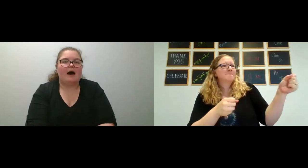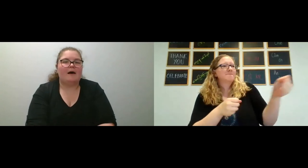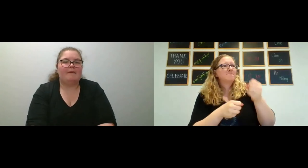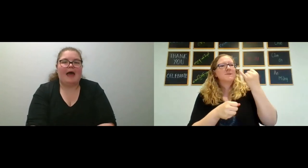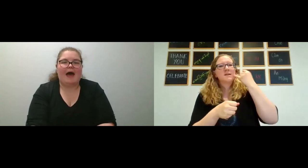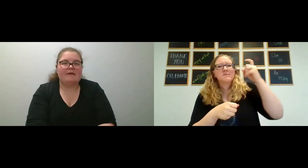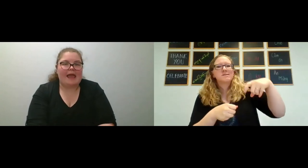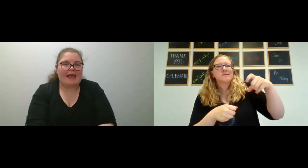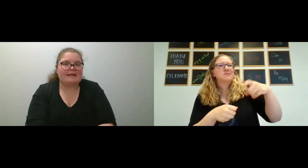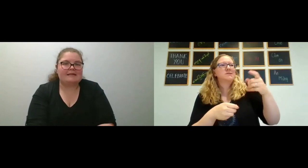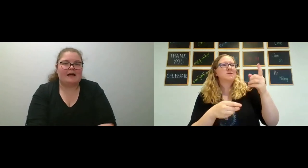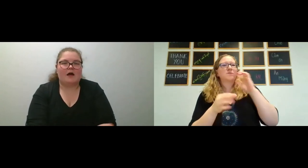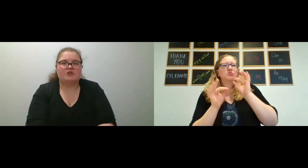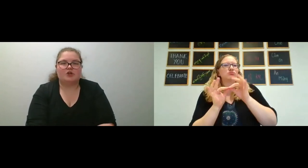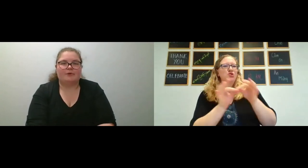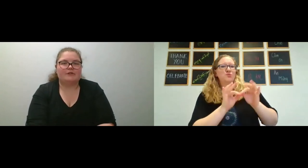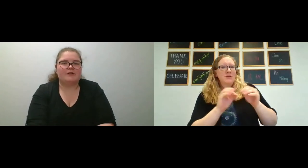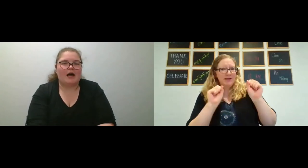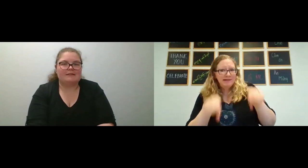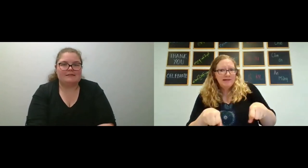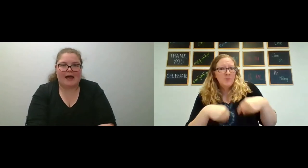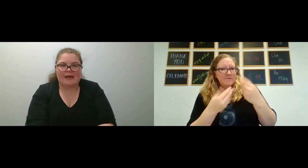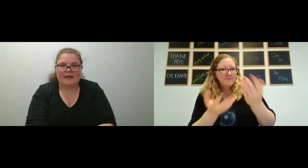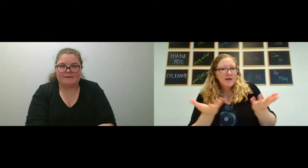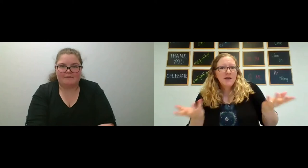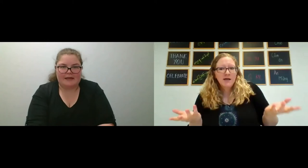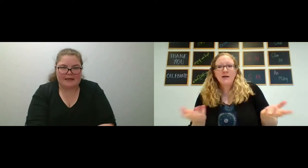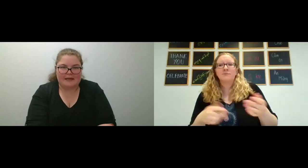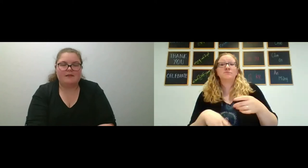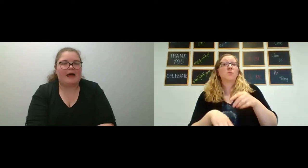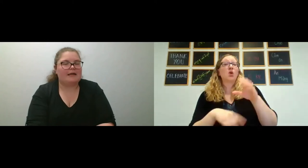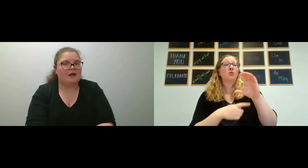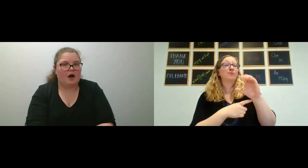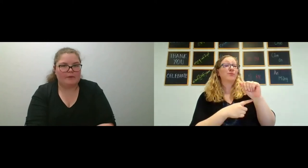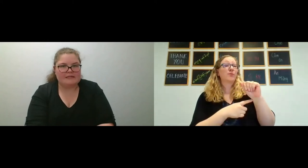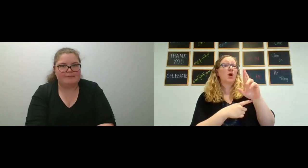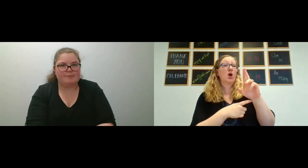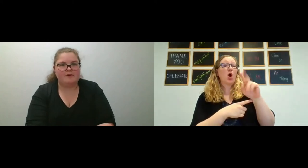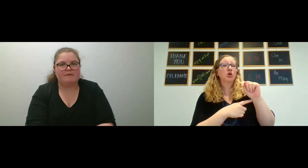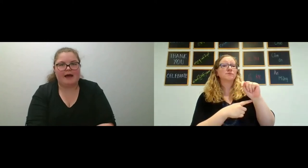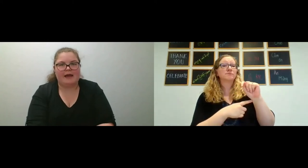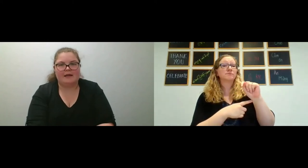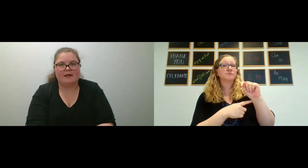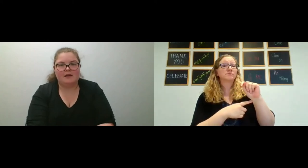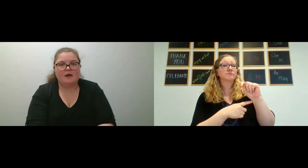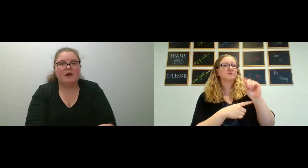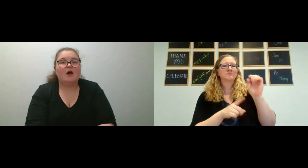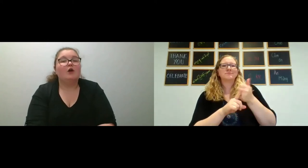Having ASL interpreters on site if needed that can always be provided.